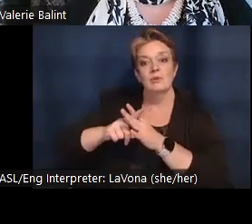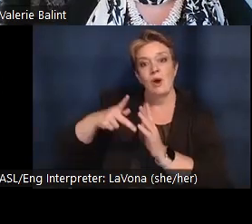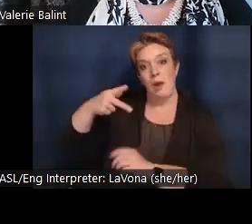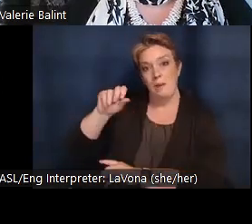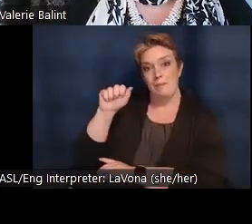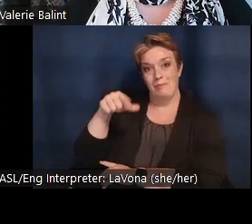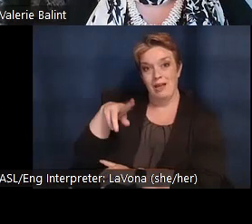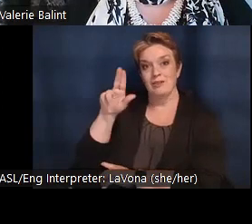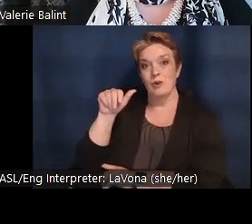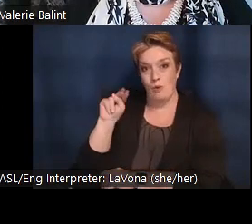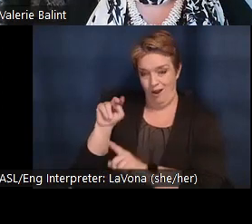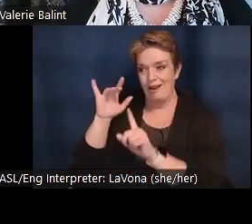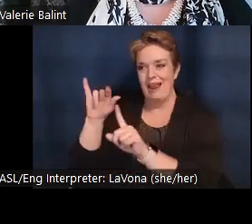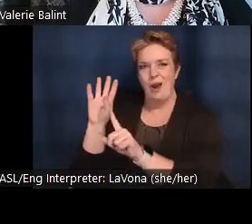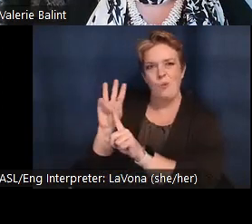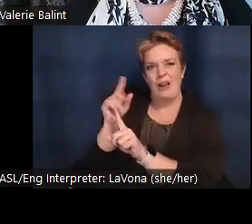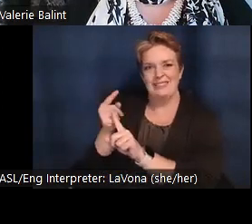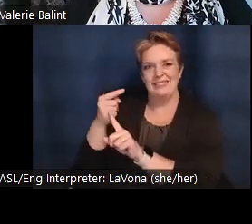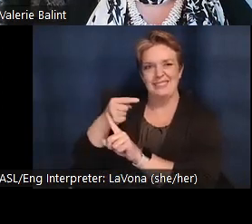Take an afternoon to explore the Civil Rights Institute,